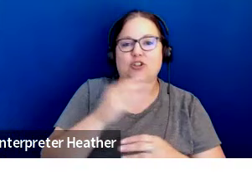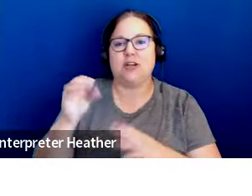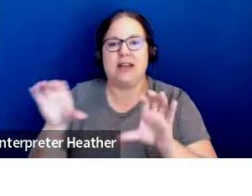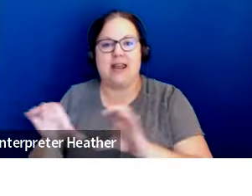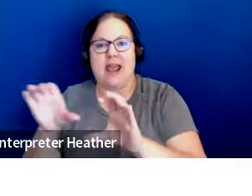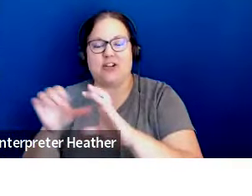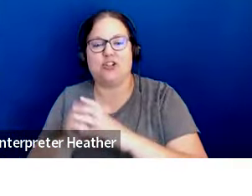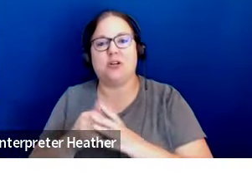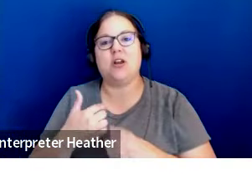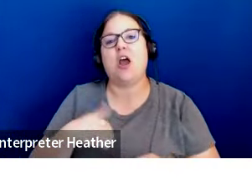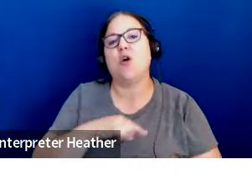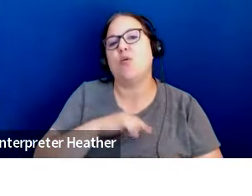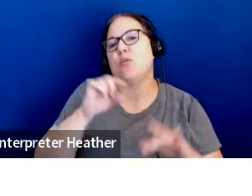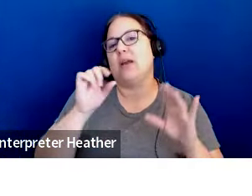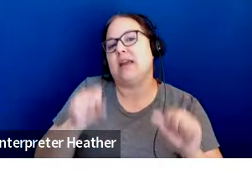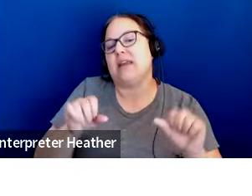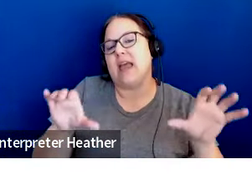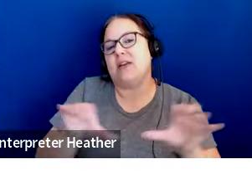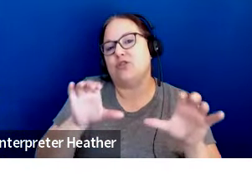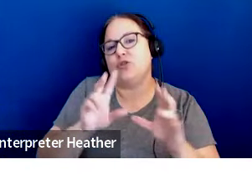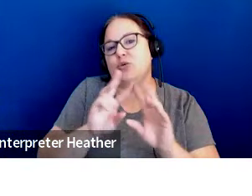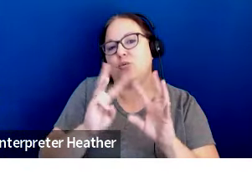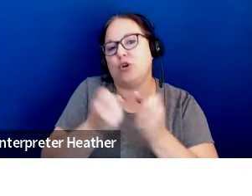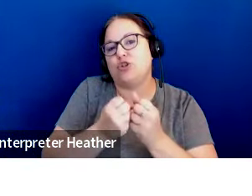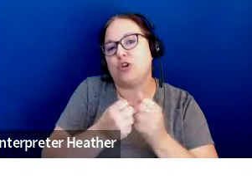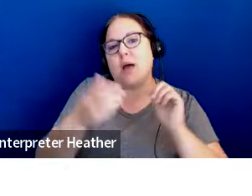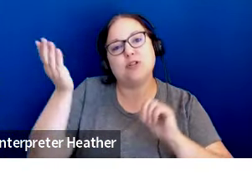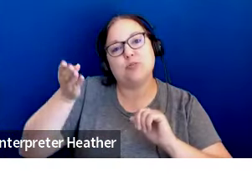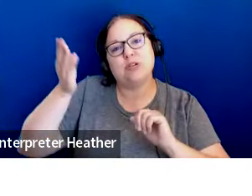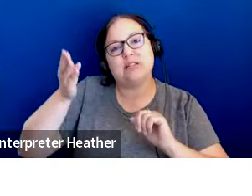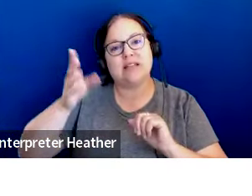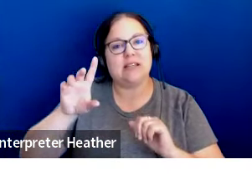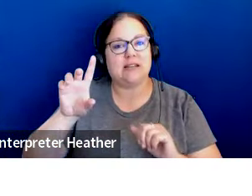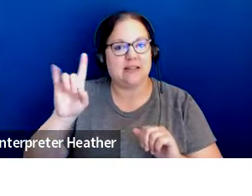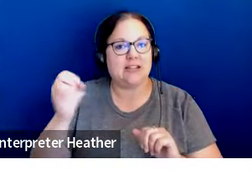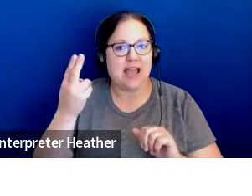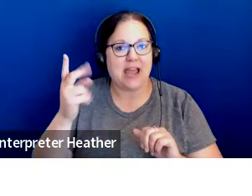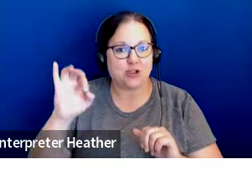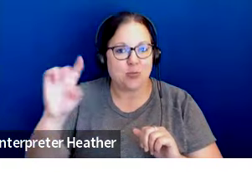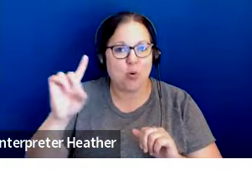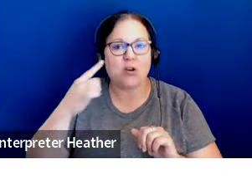we conduct workshops presenting the dashboard to various audiences. Examples of these workshops